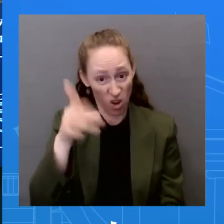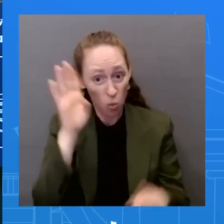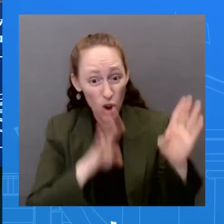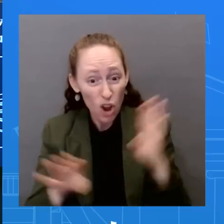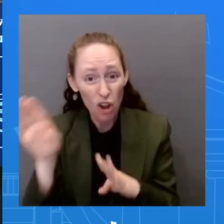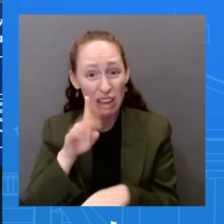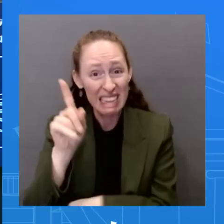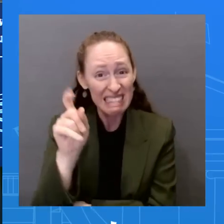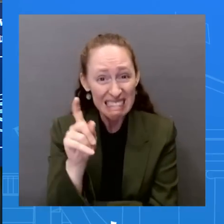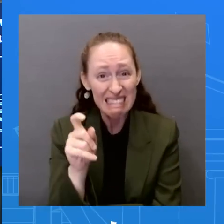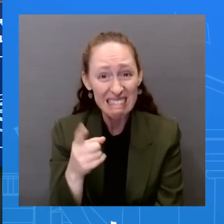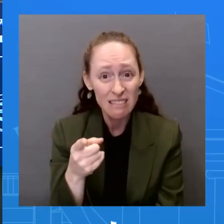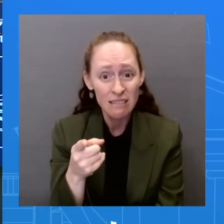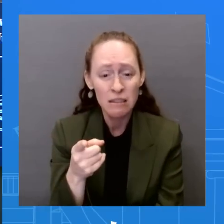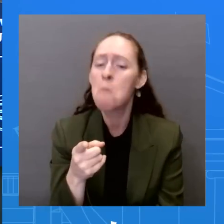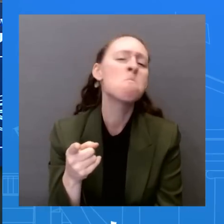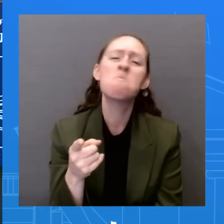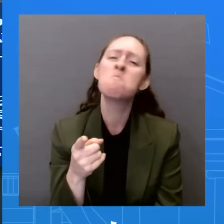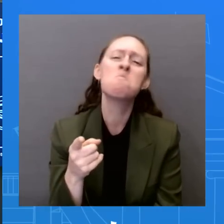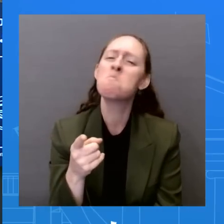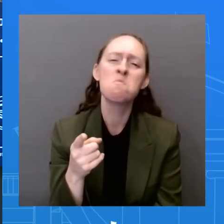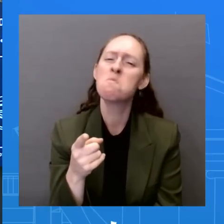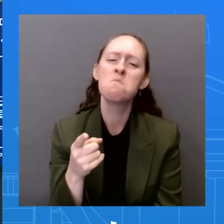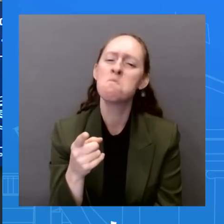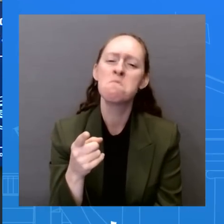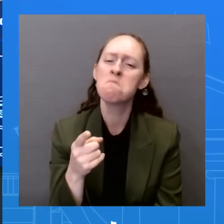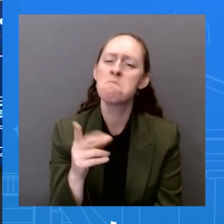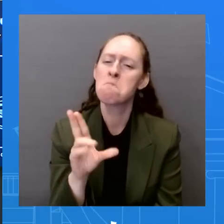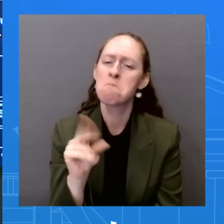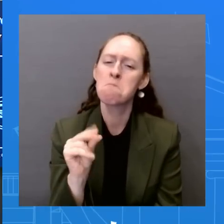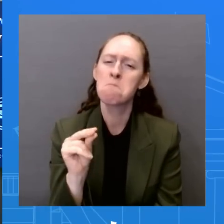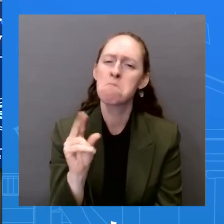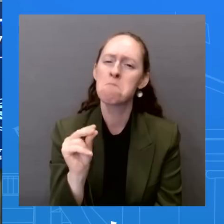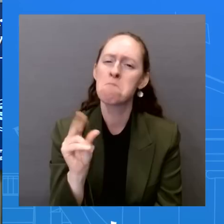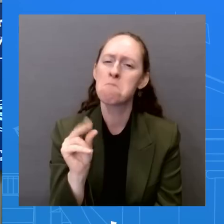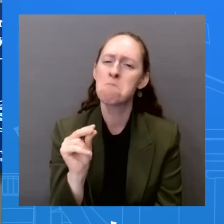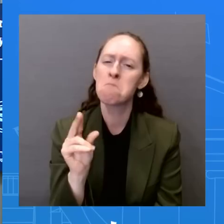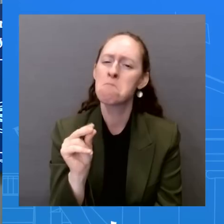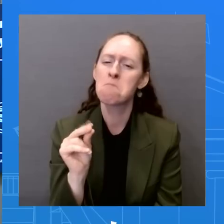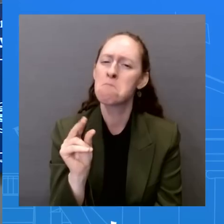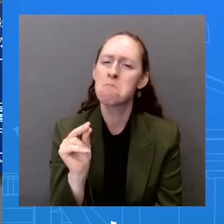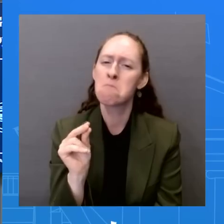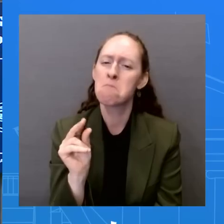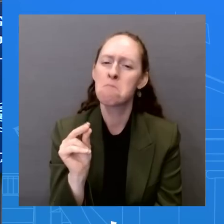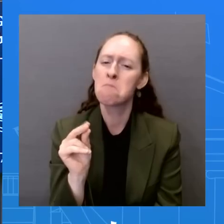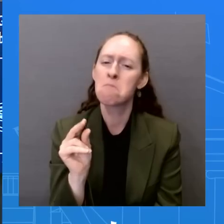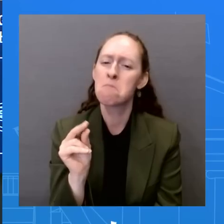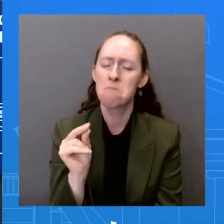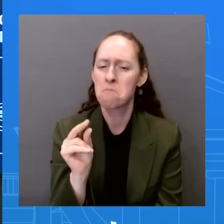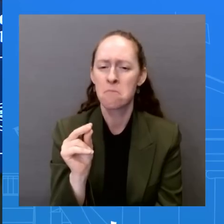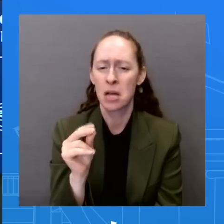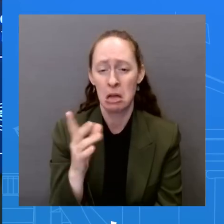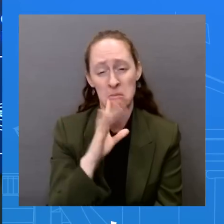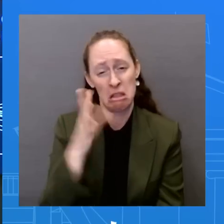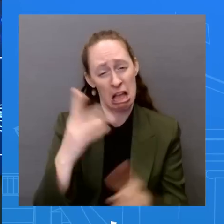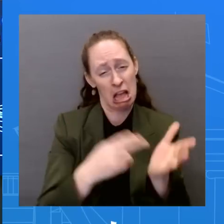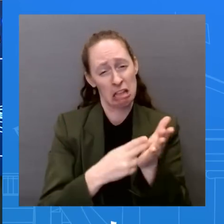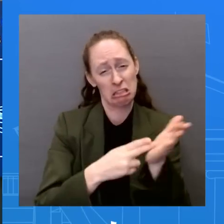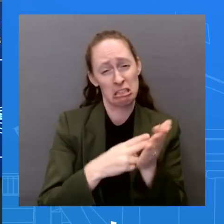But realistically, given the way that this virus is spreading through the population, the risk in those settings is low. Awareness is more important than anxiety.